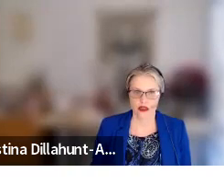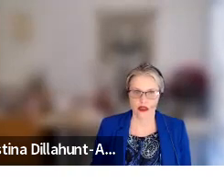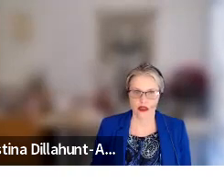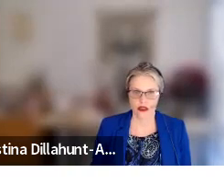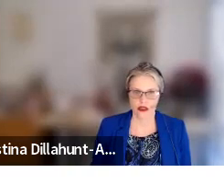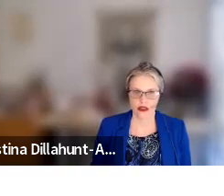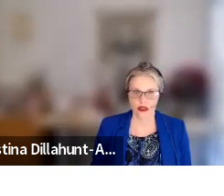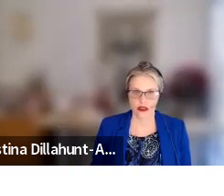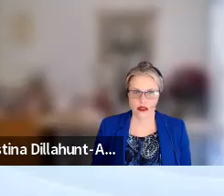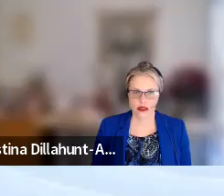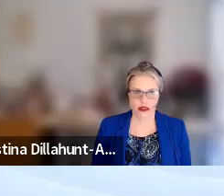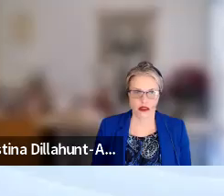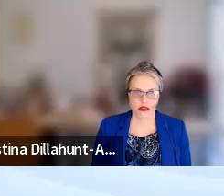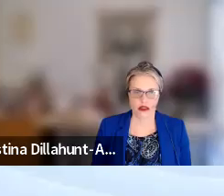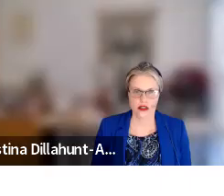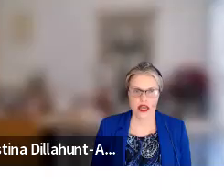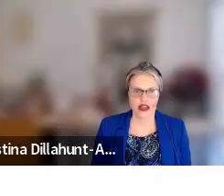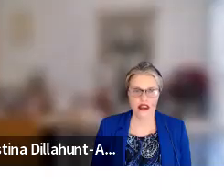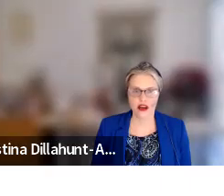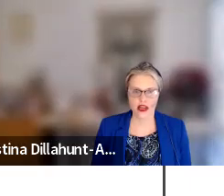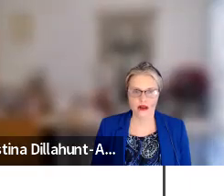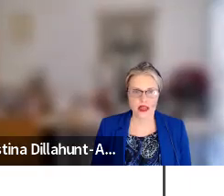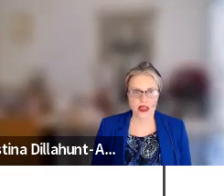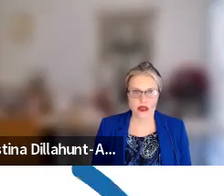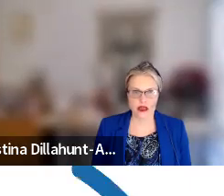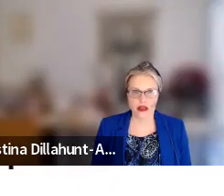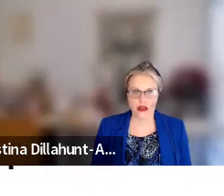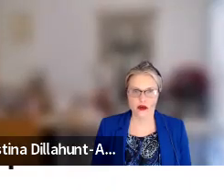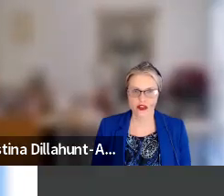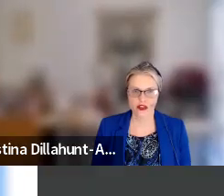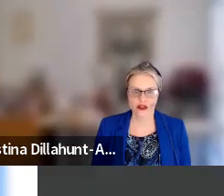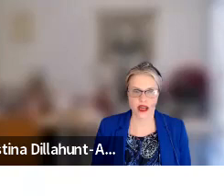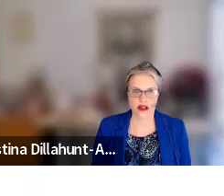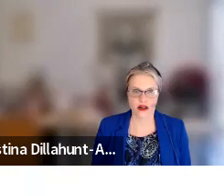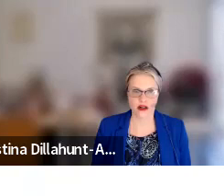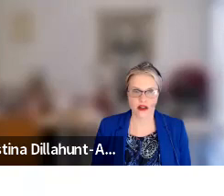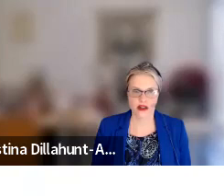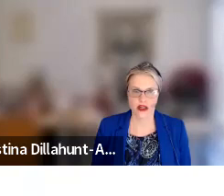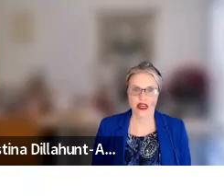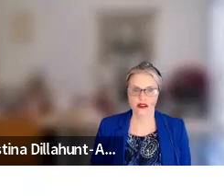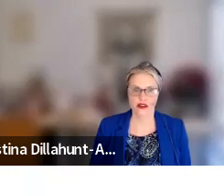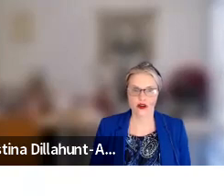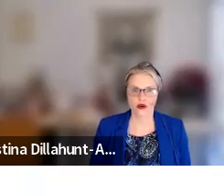And I thought, maybe. I'm just going to scoot back here. Yes.